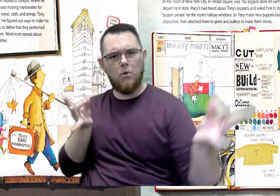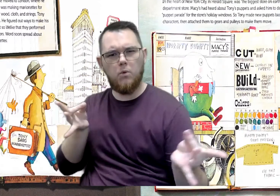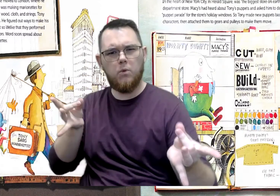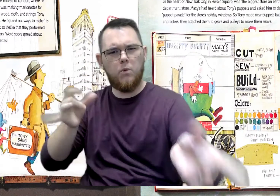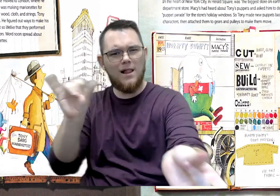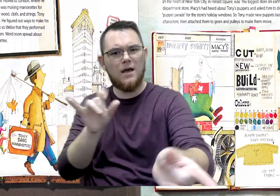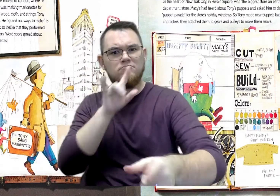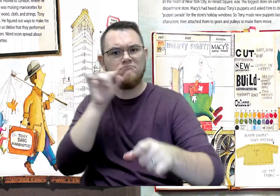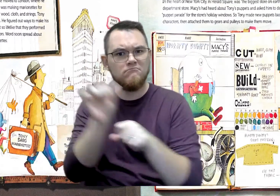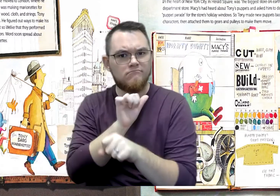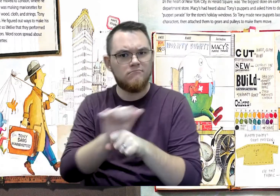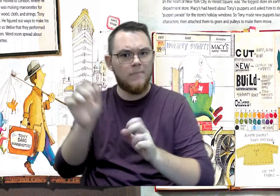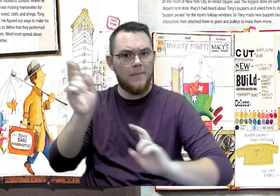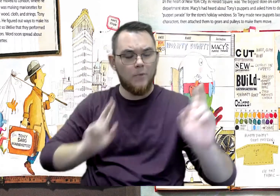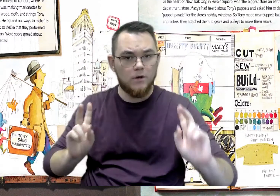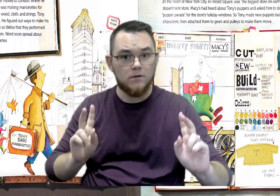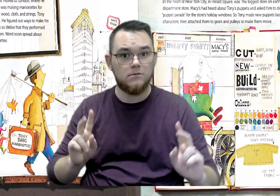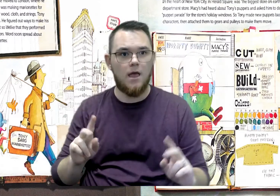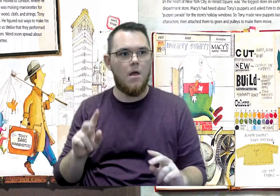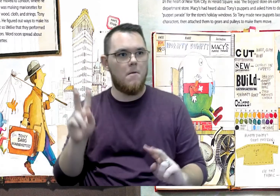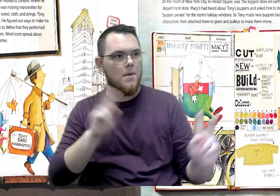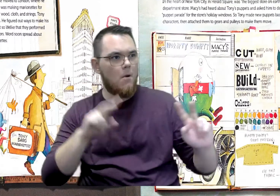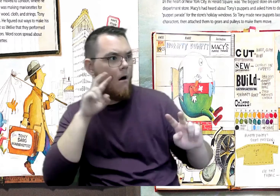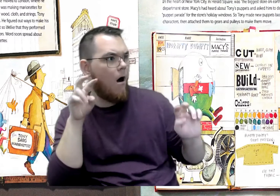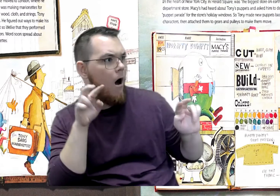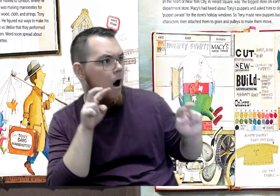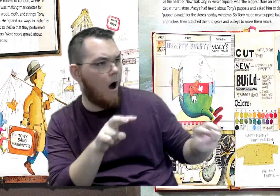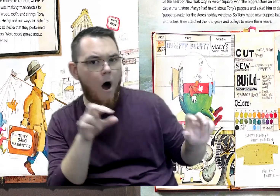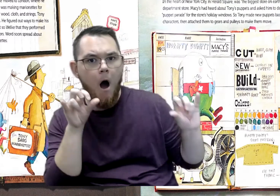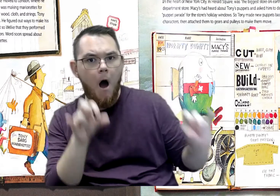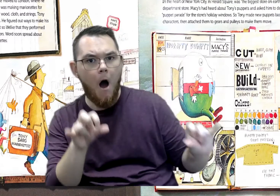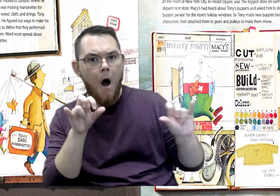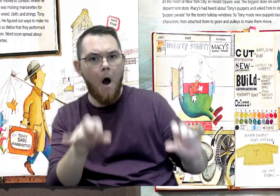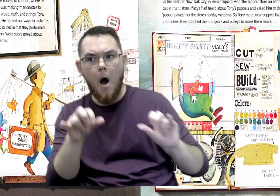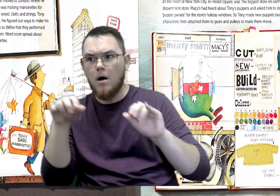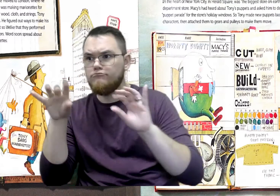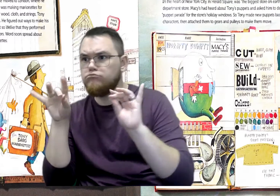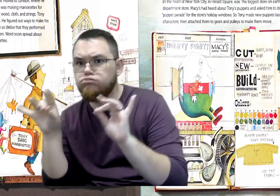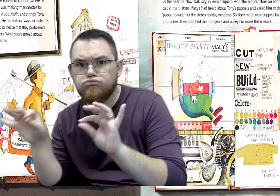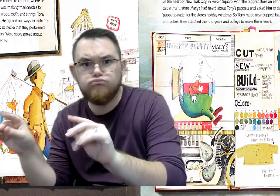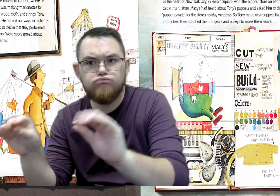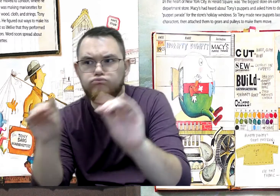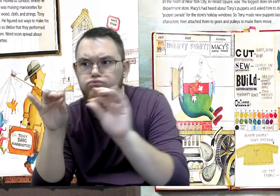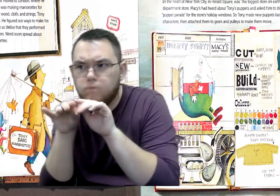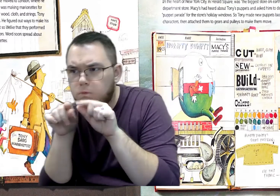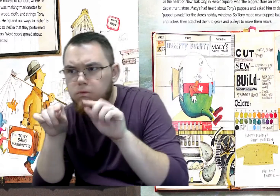Word soon spread about Tony’s amazing marionettes.